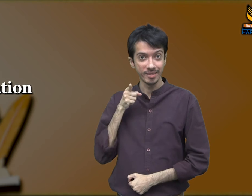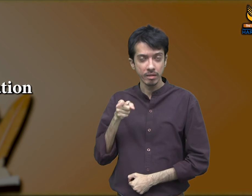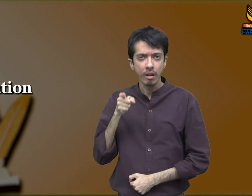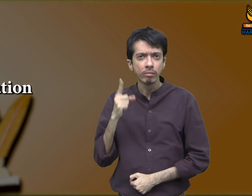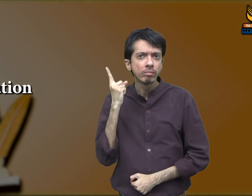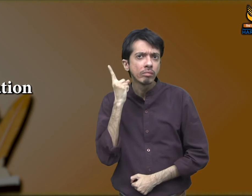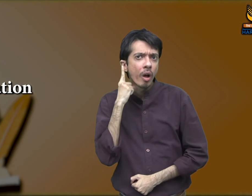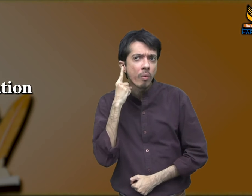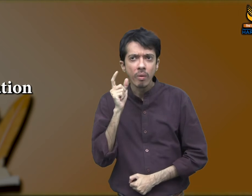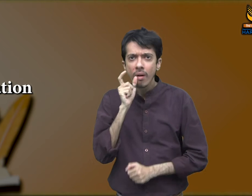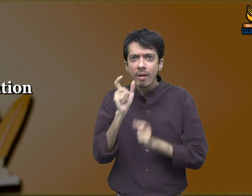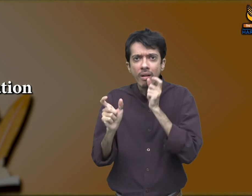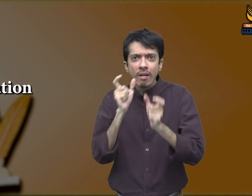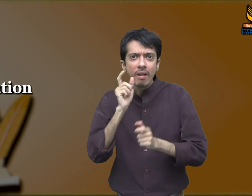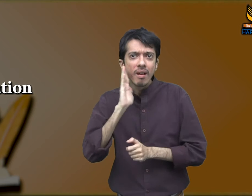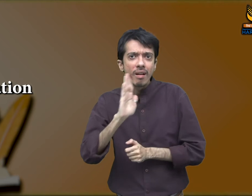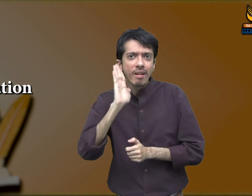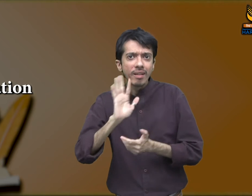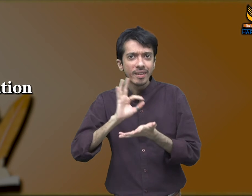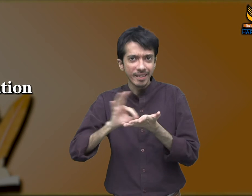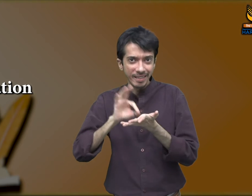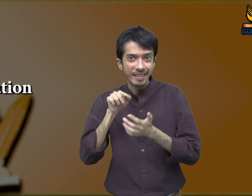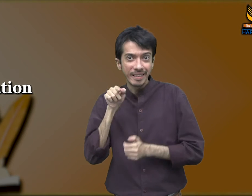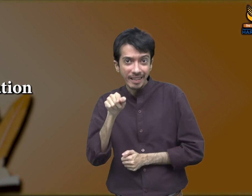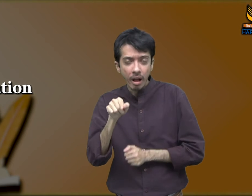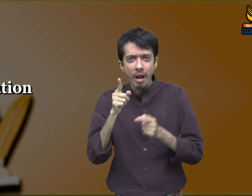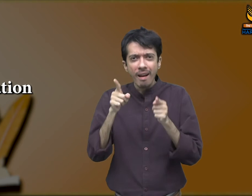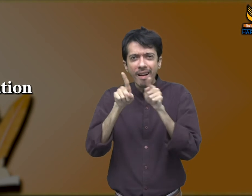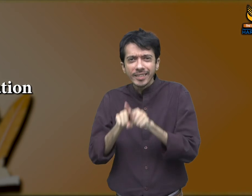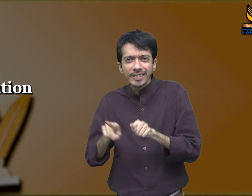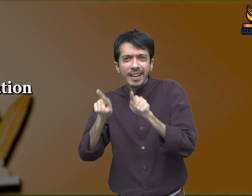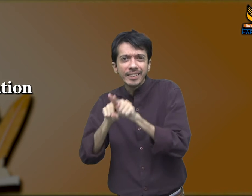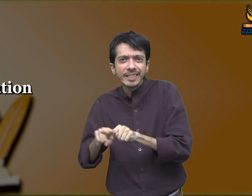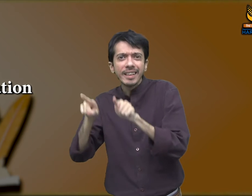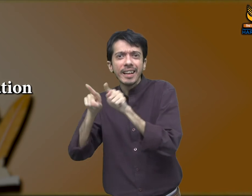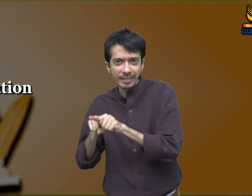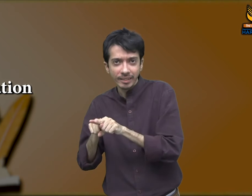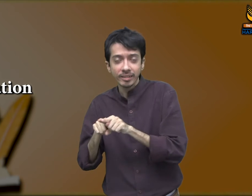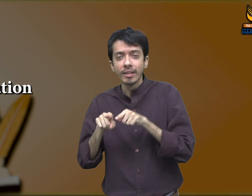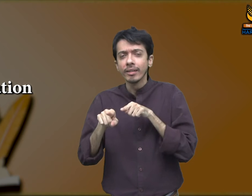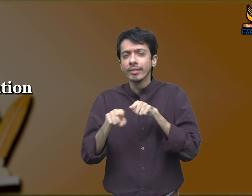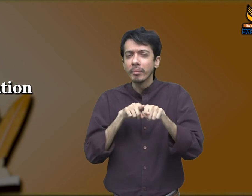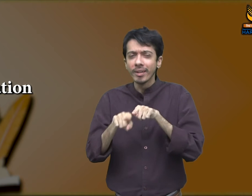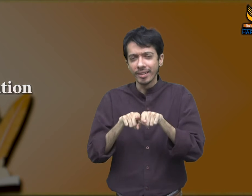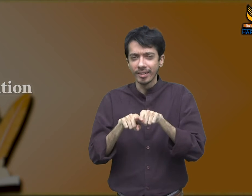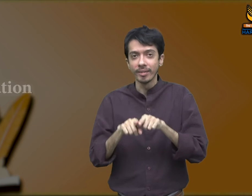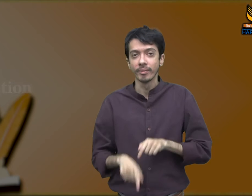First is alliteration. Alliteration is when words start with the same sound. For example,